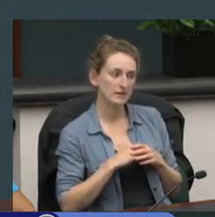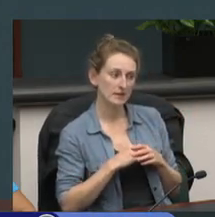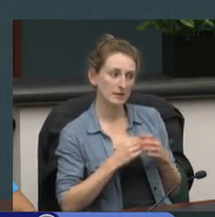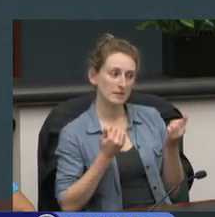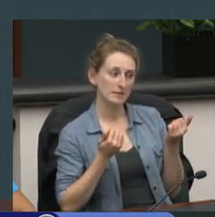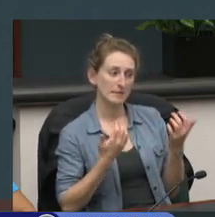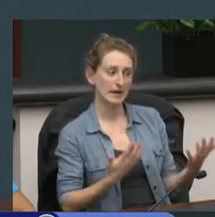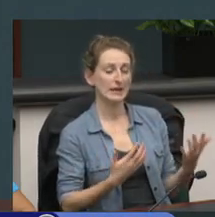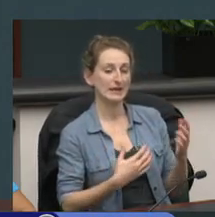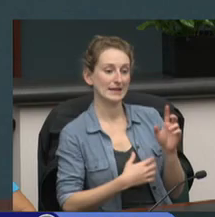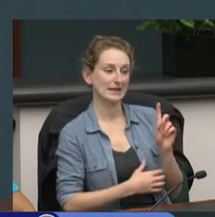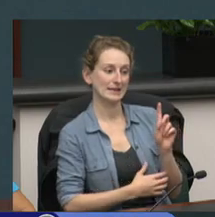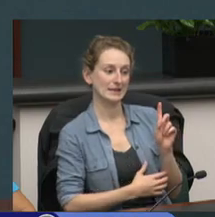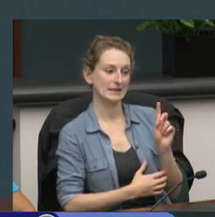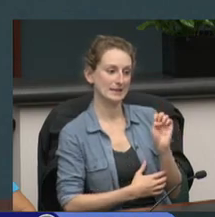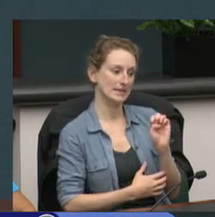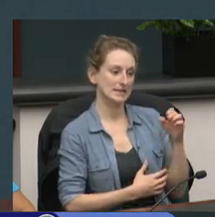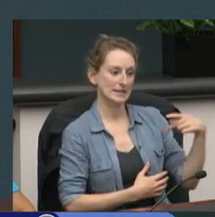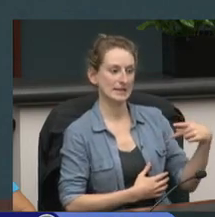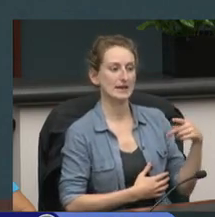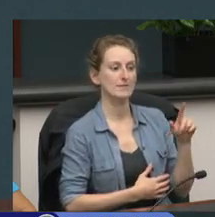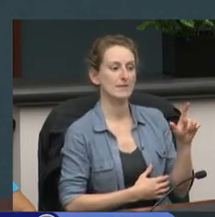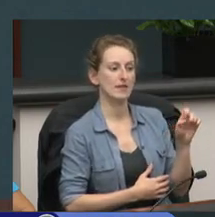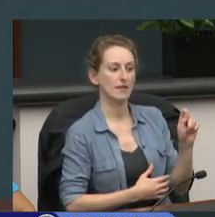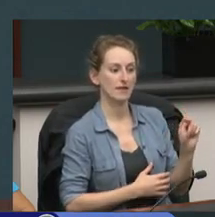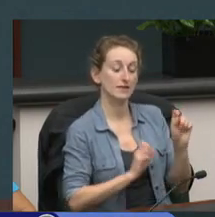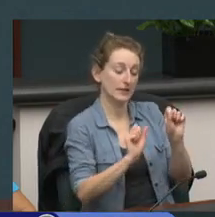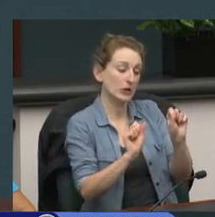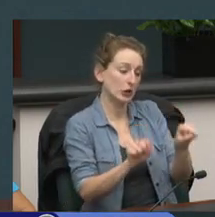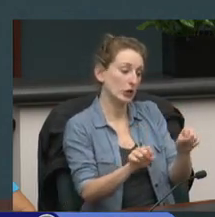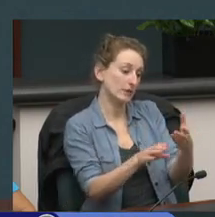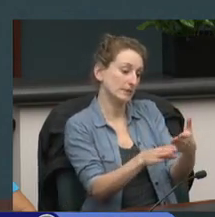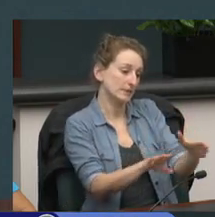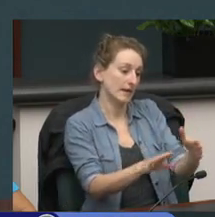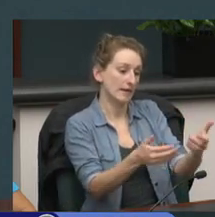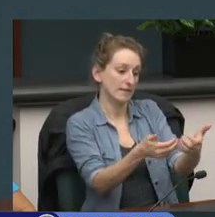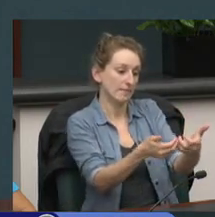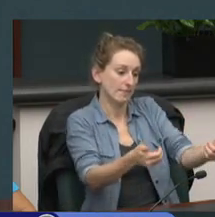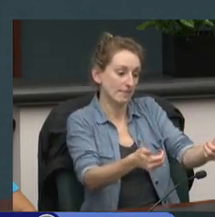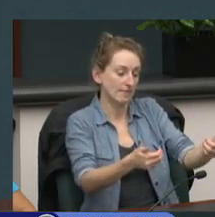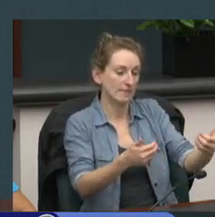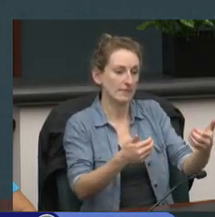could be subdivided and then you'd have ownership you take one lot that's owned